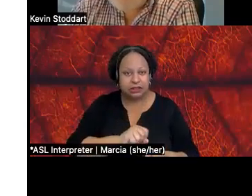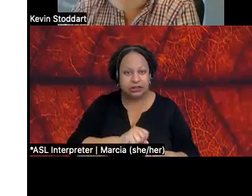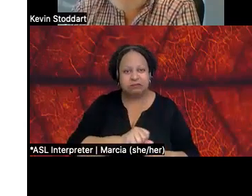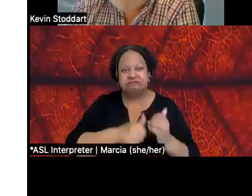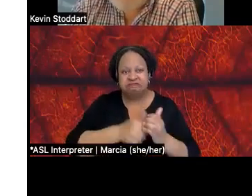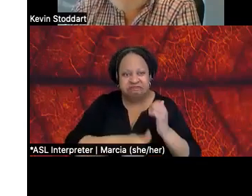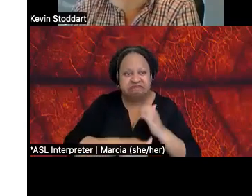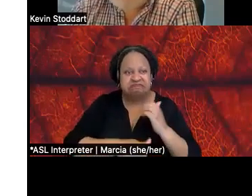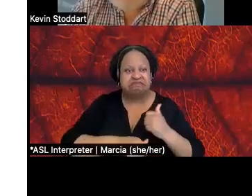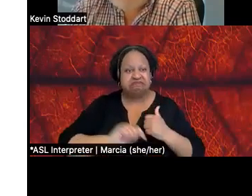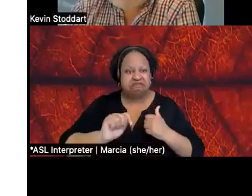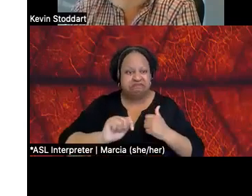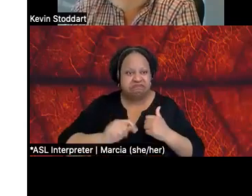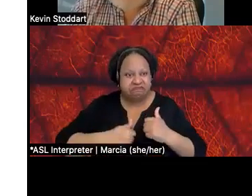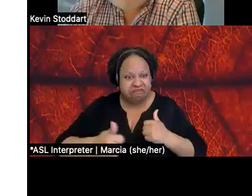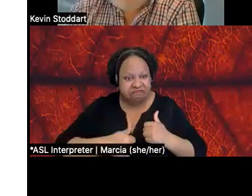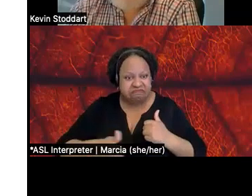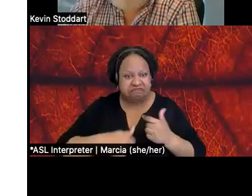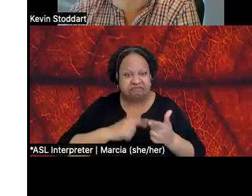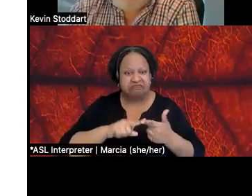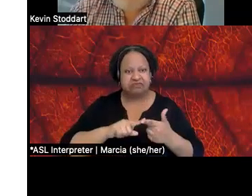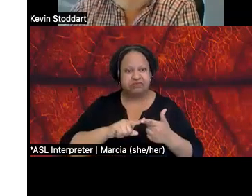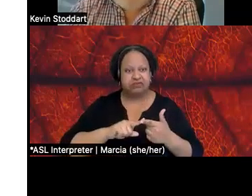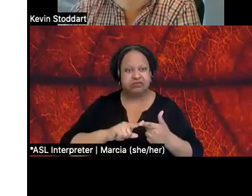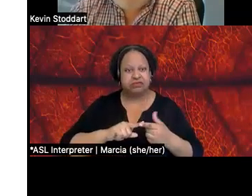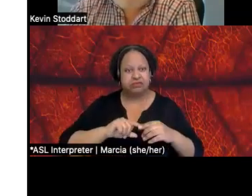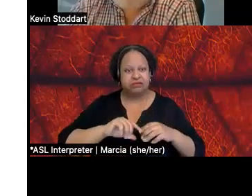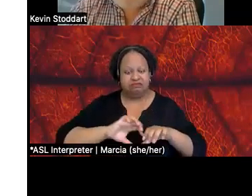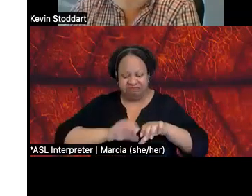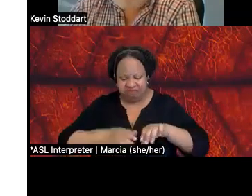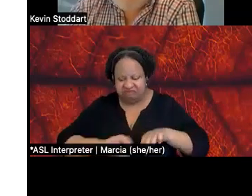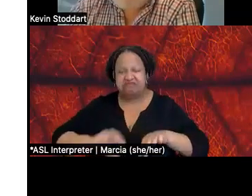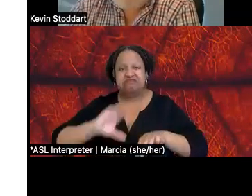Diets tend to be very restricted for some people.